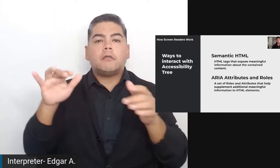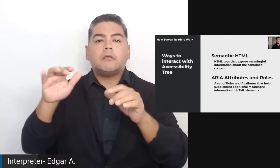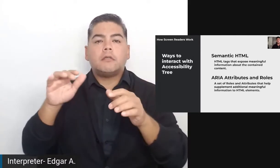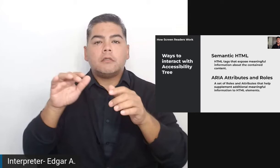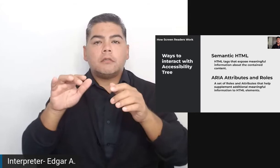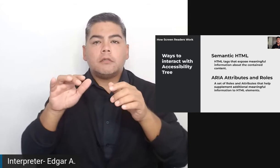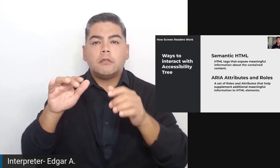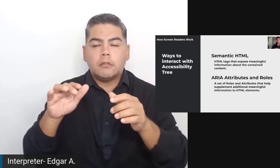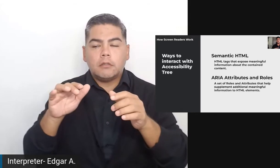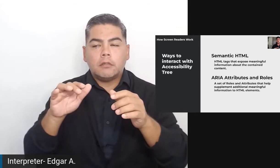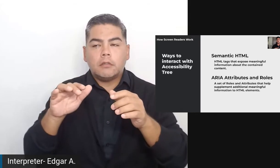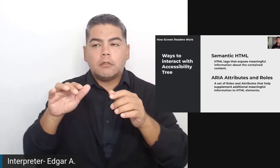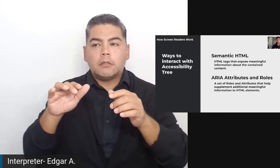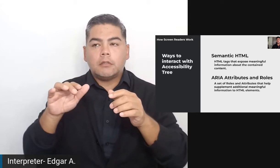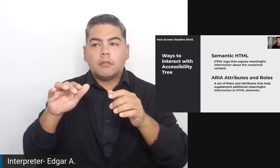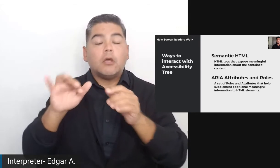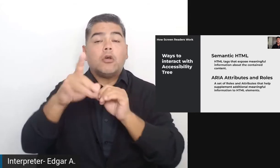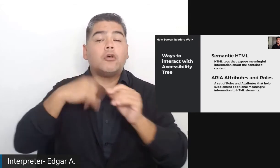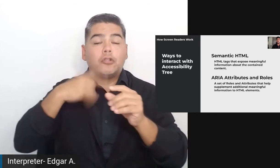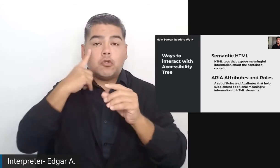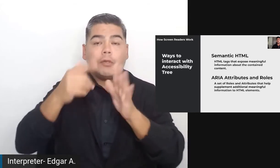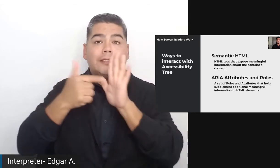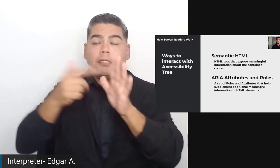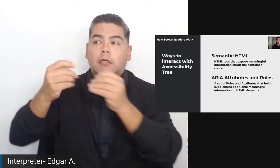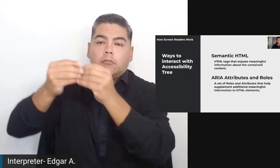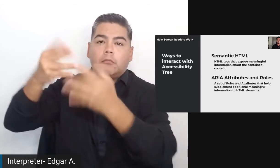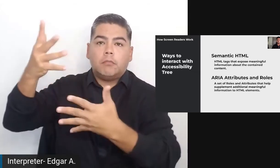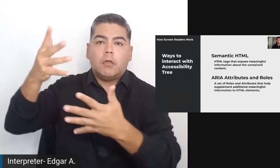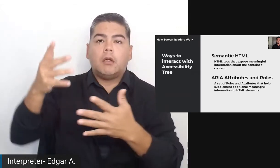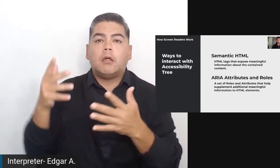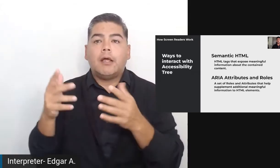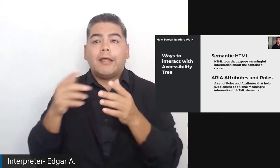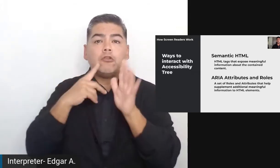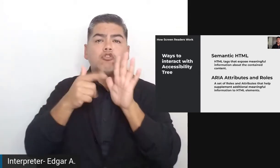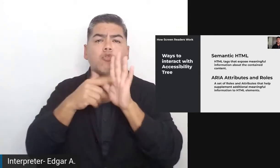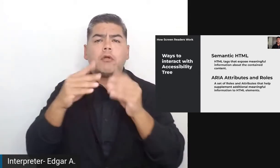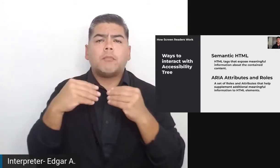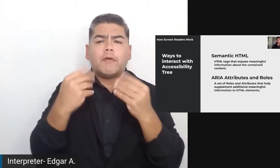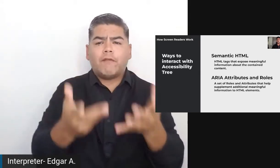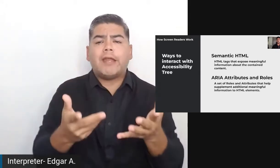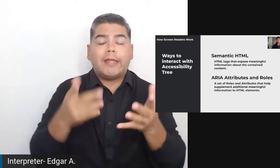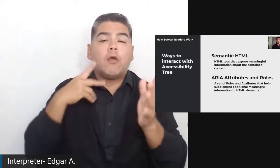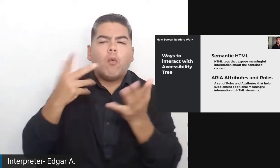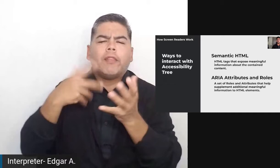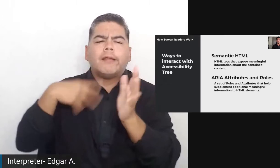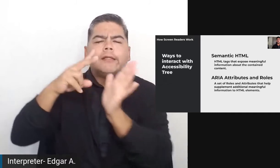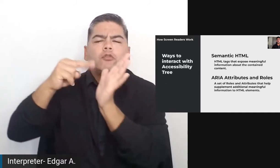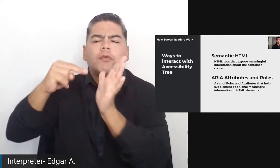in providing such stateful information to screen readers and assistive tools.